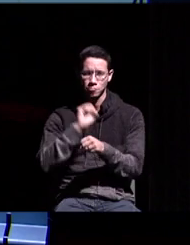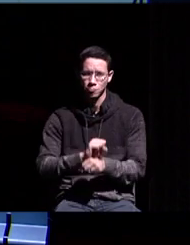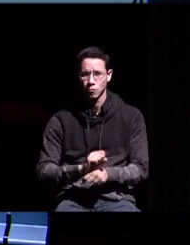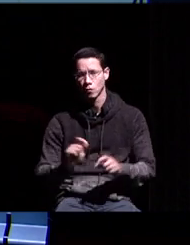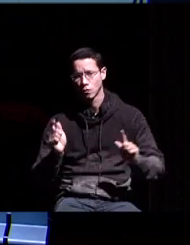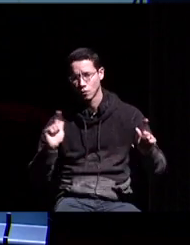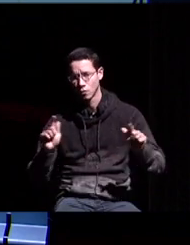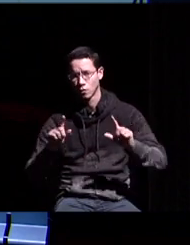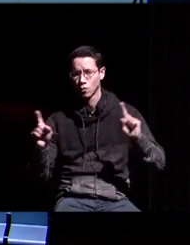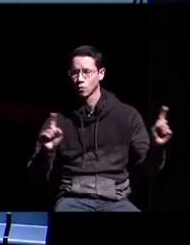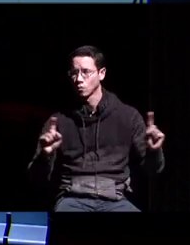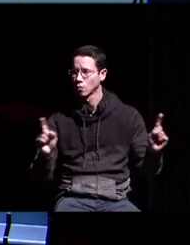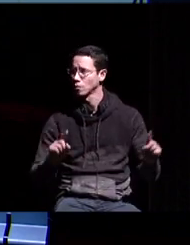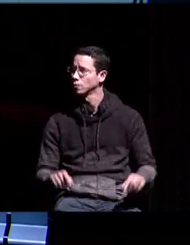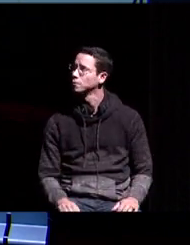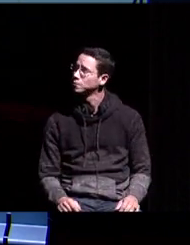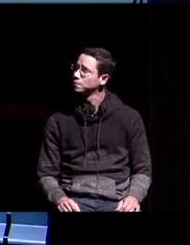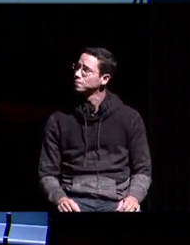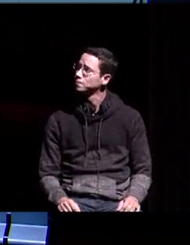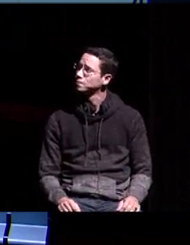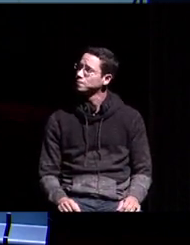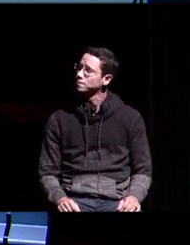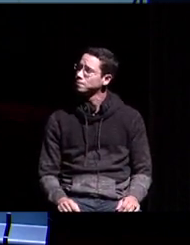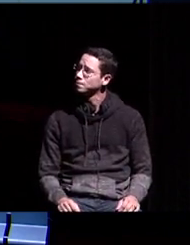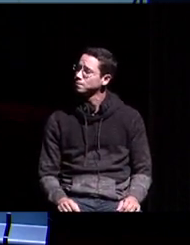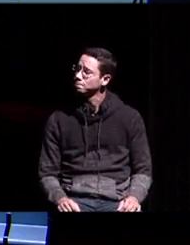It’s worth highlighting that for the vast majority,